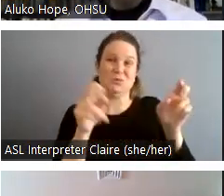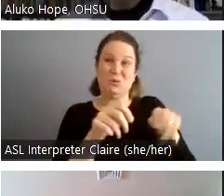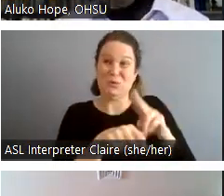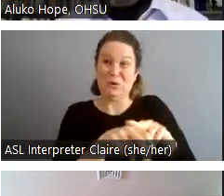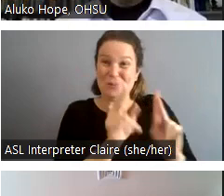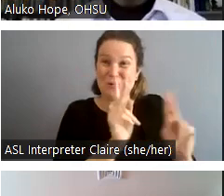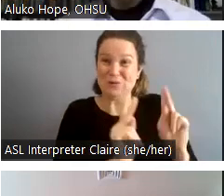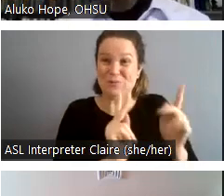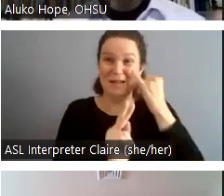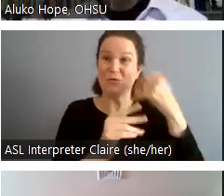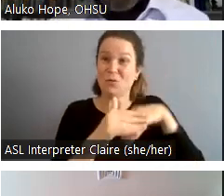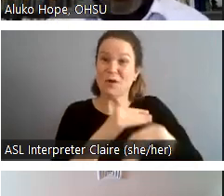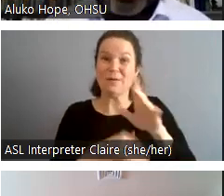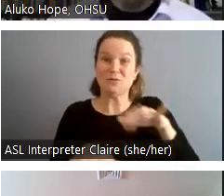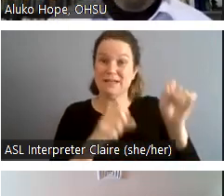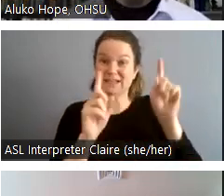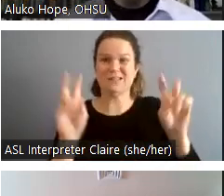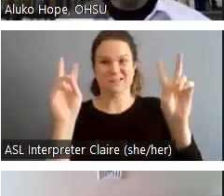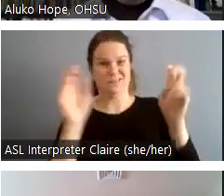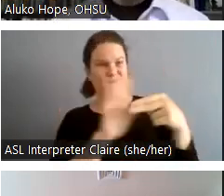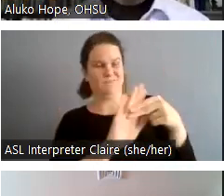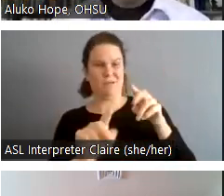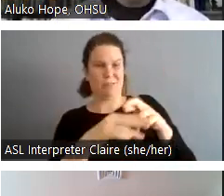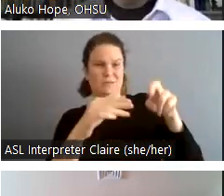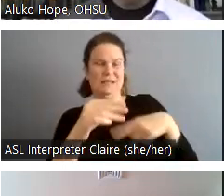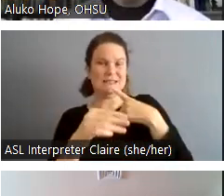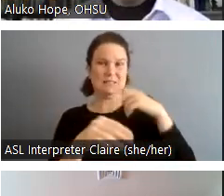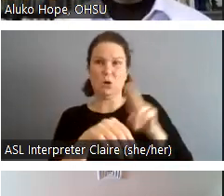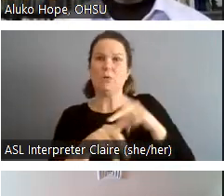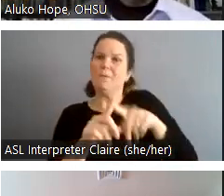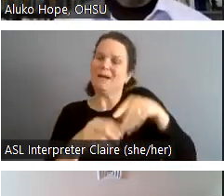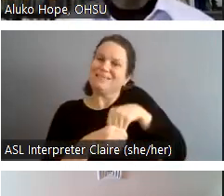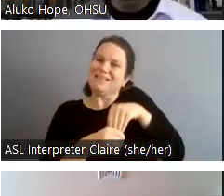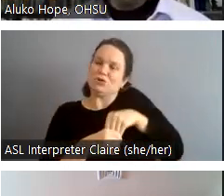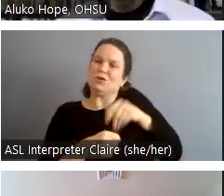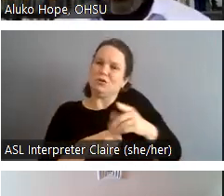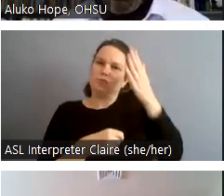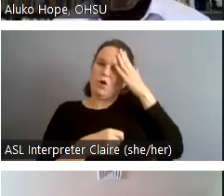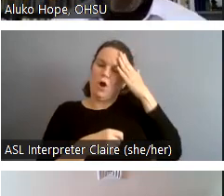getting tested, you might appear quote- unquote normal- and yet subjectively, you're struggling because it's